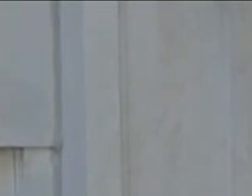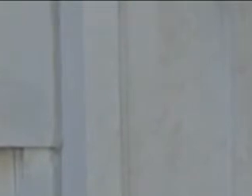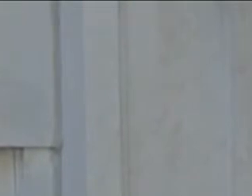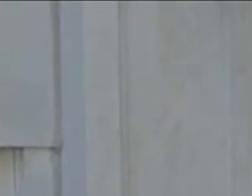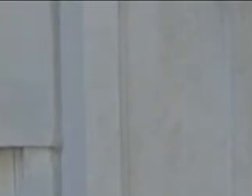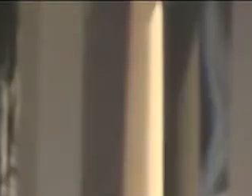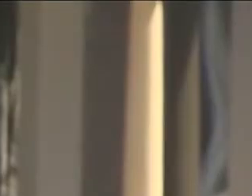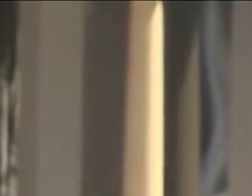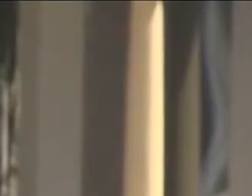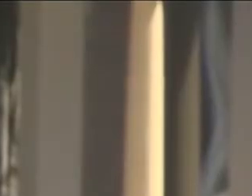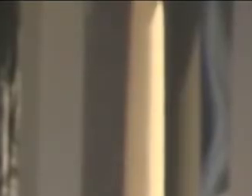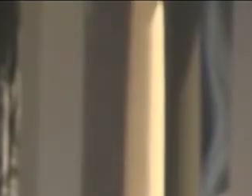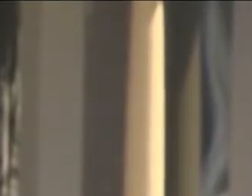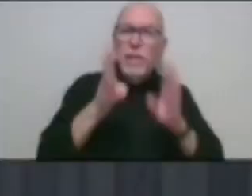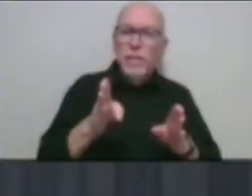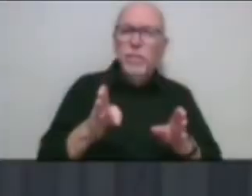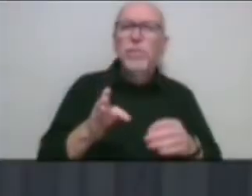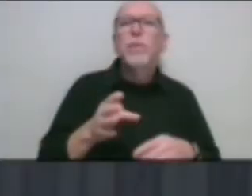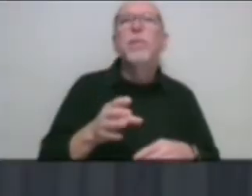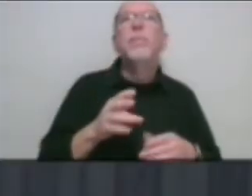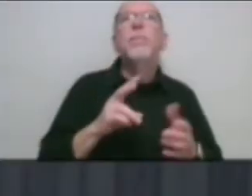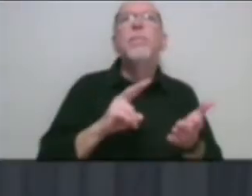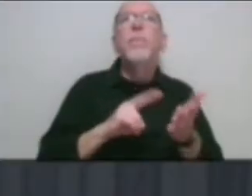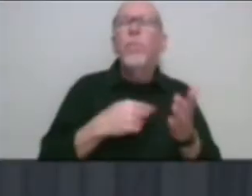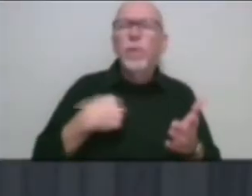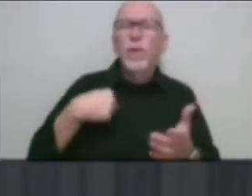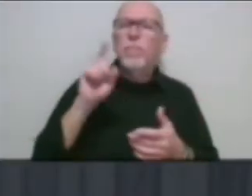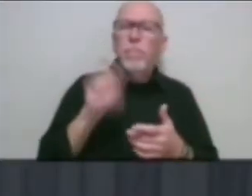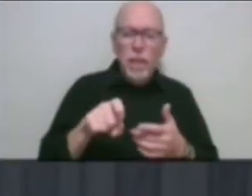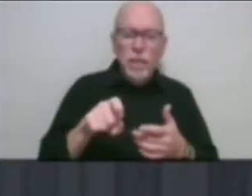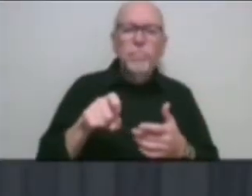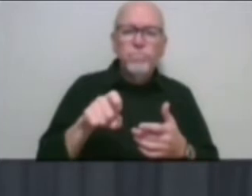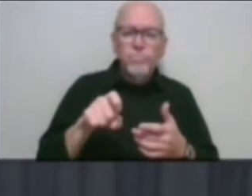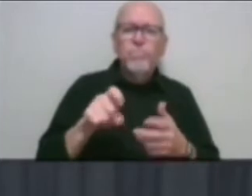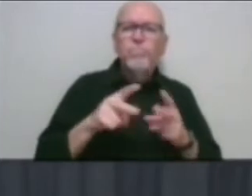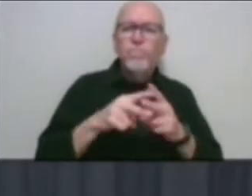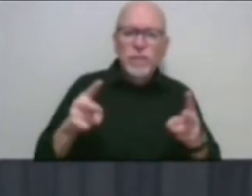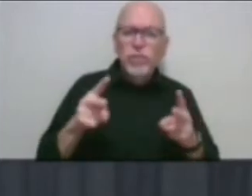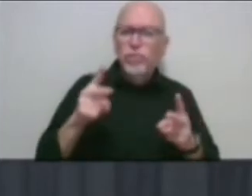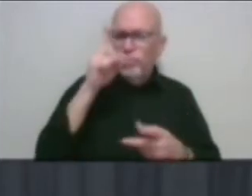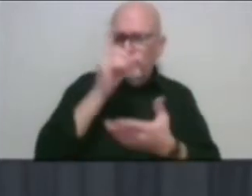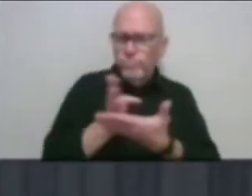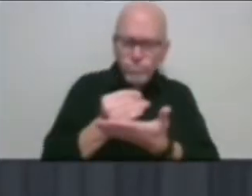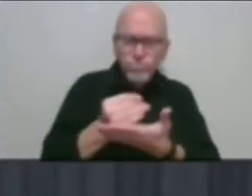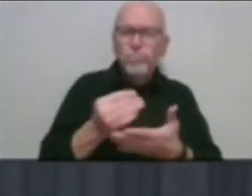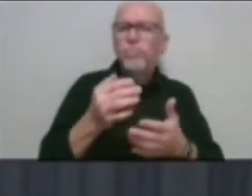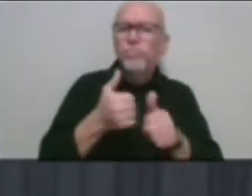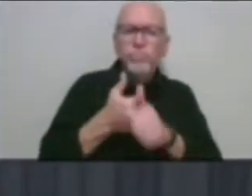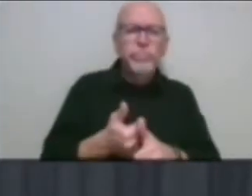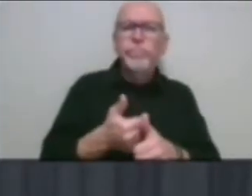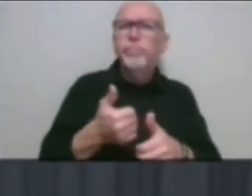PREVENT SPIKES IN DEATHS AND CASES. DR. PAUL HALVORSEN, DEAN OF FAIRBANKS SCHOOL OF WE NEED TO BE VERY VIGILANT ESPECIALLY IN PARTICULAR AROUND REDUCING